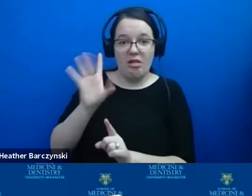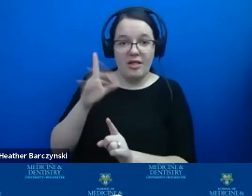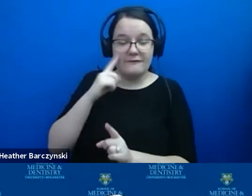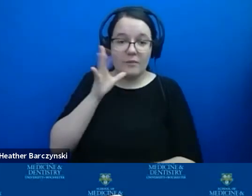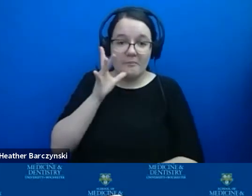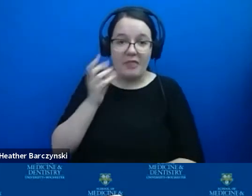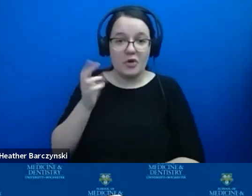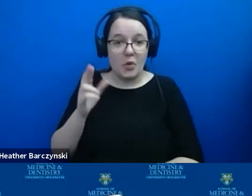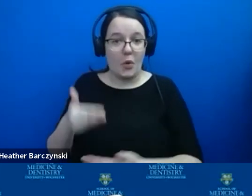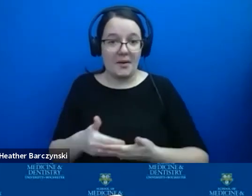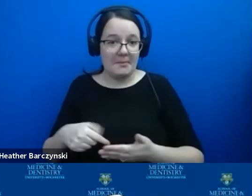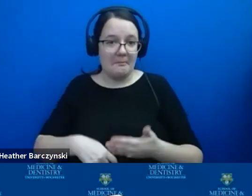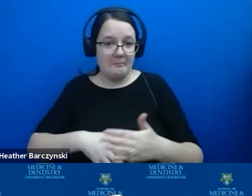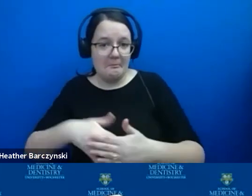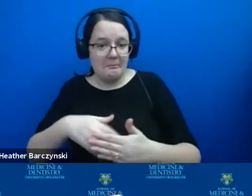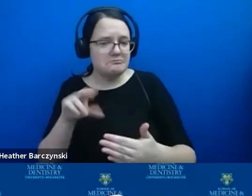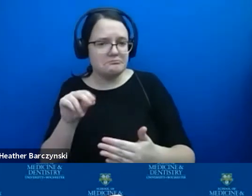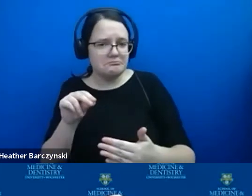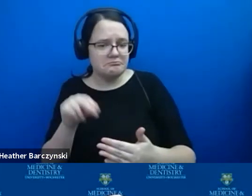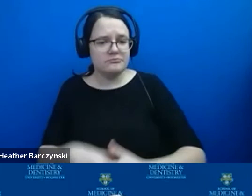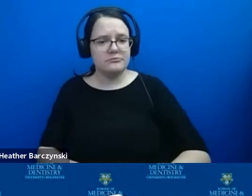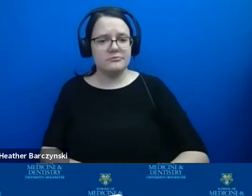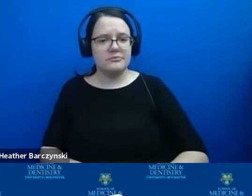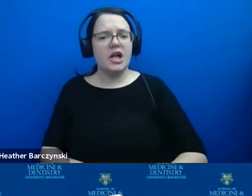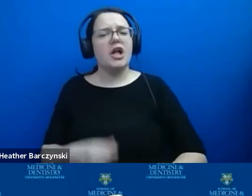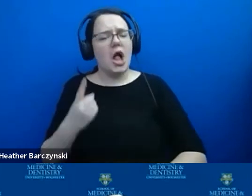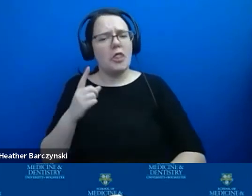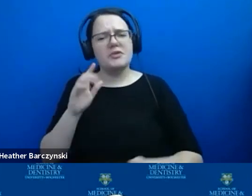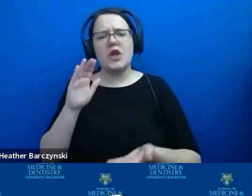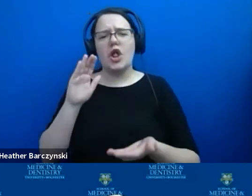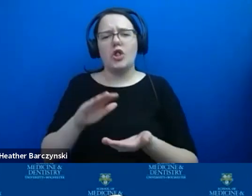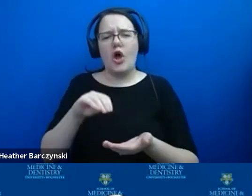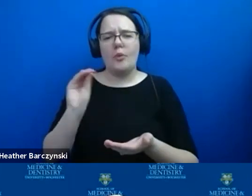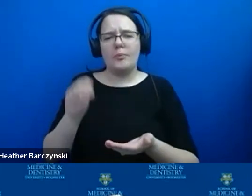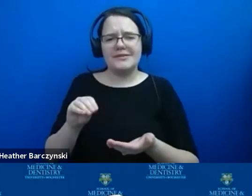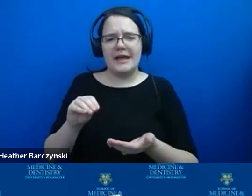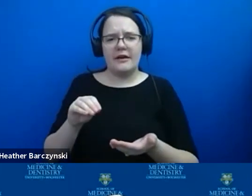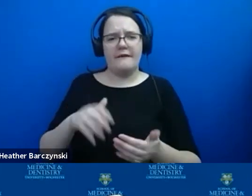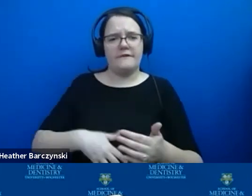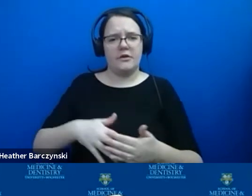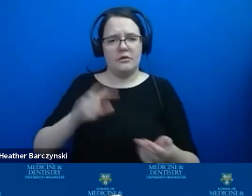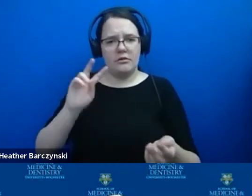fetus there was a low percentage of miscarriage but it was equal between placebos and vaccines